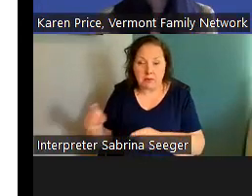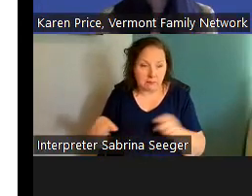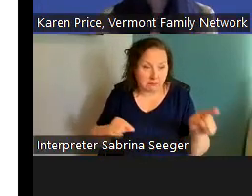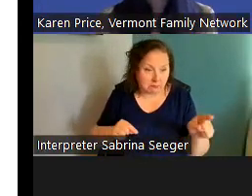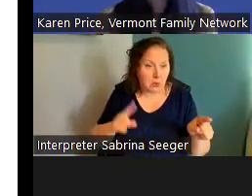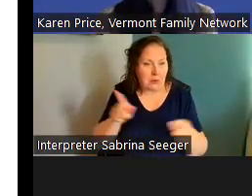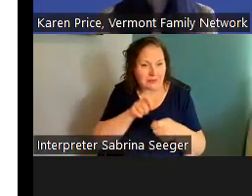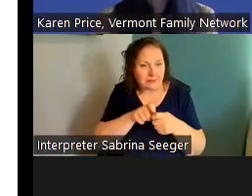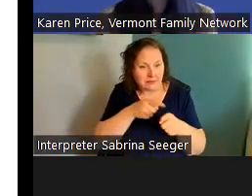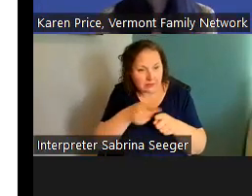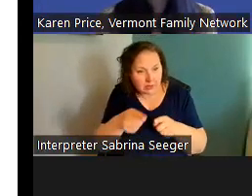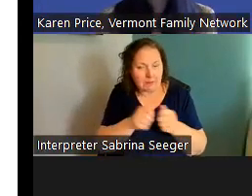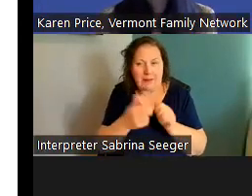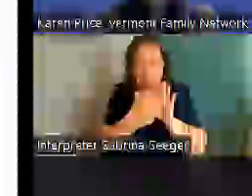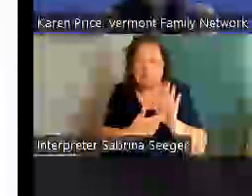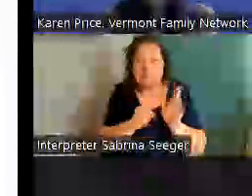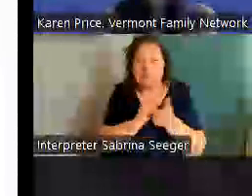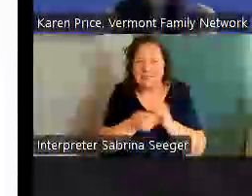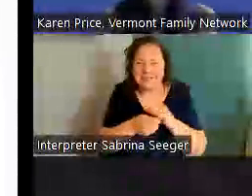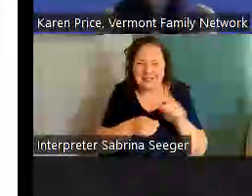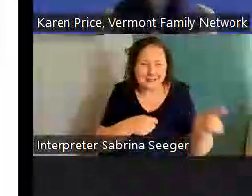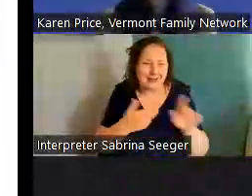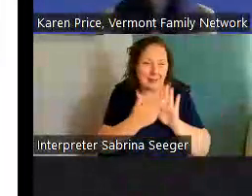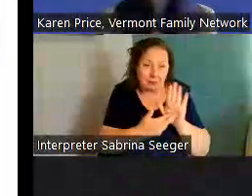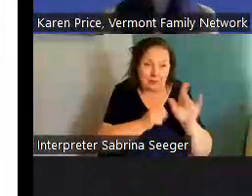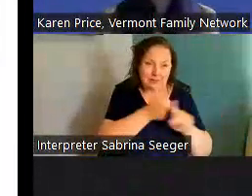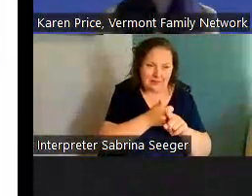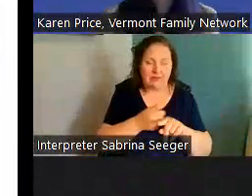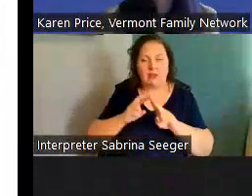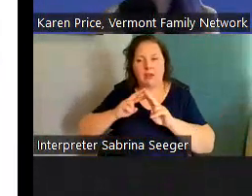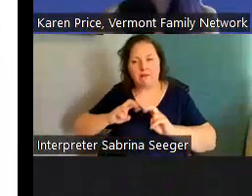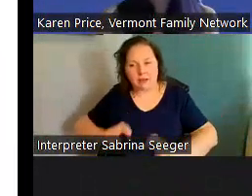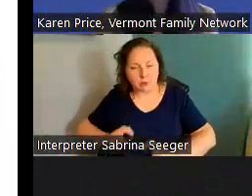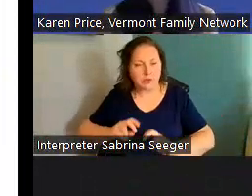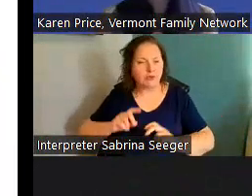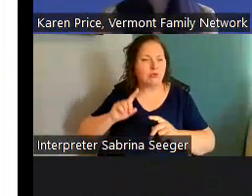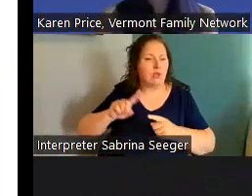specifically about the Rules, and then another one on Evaluations, and the third one on the